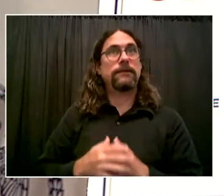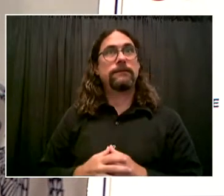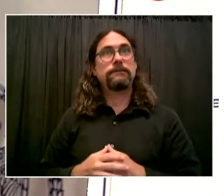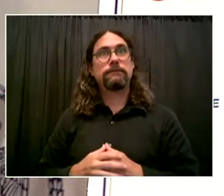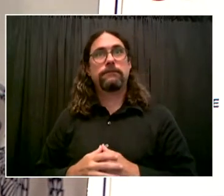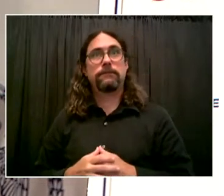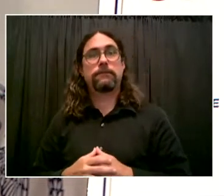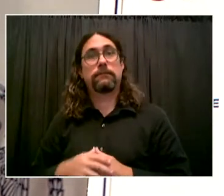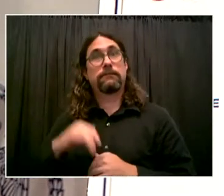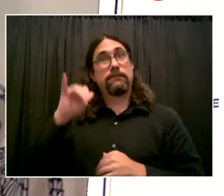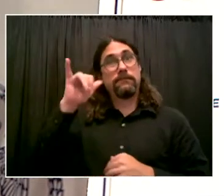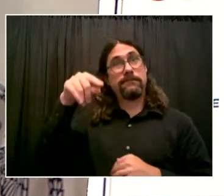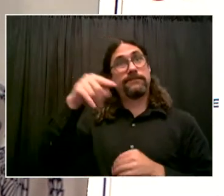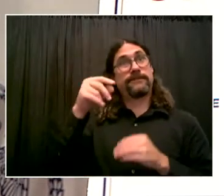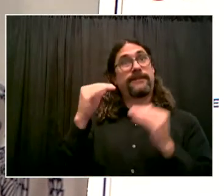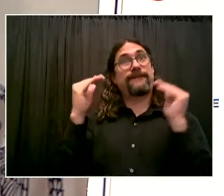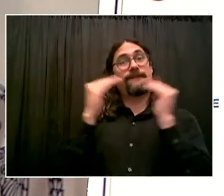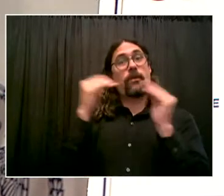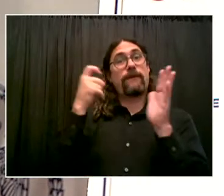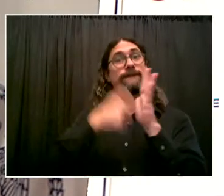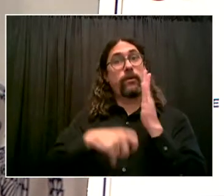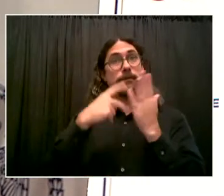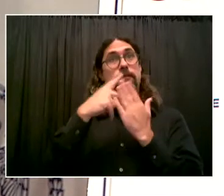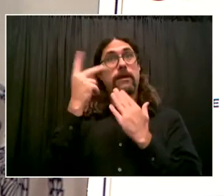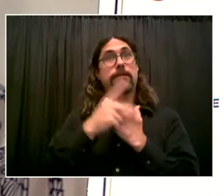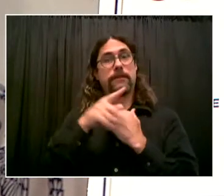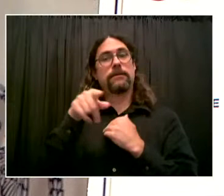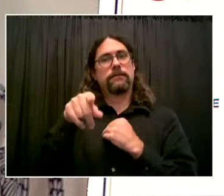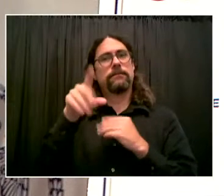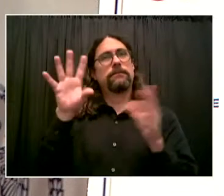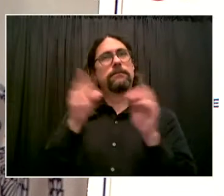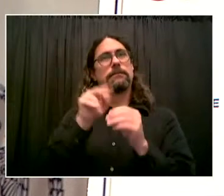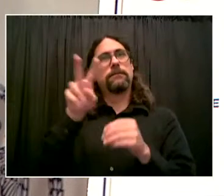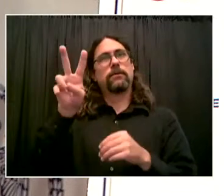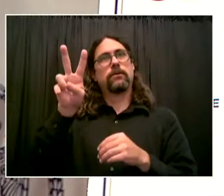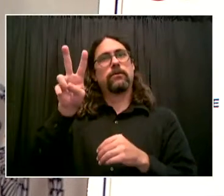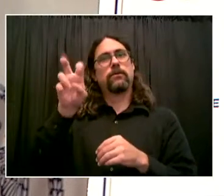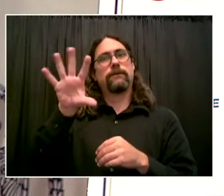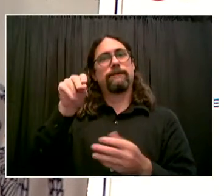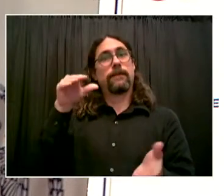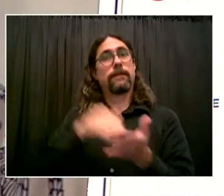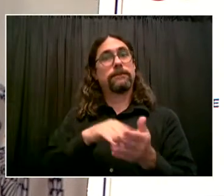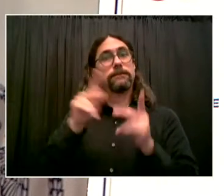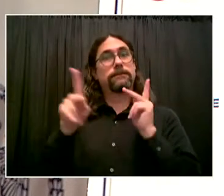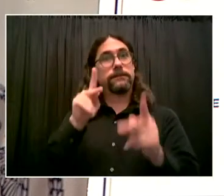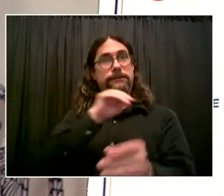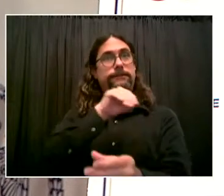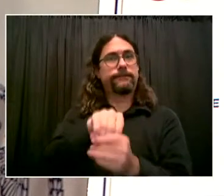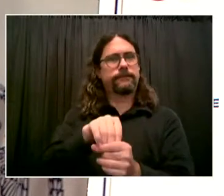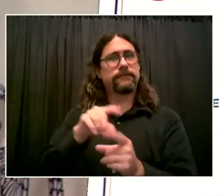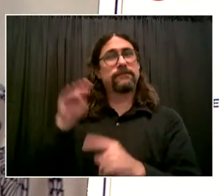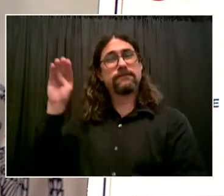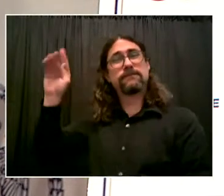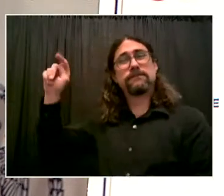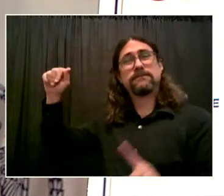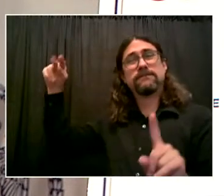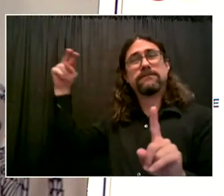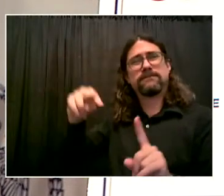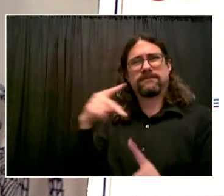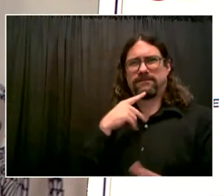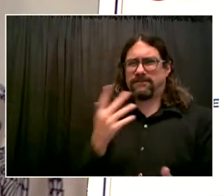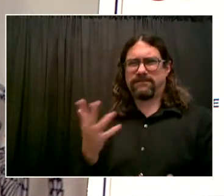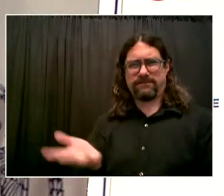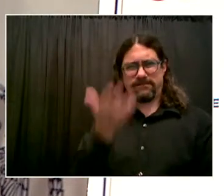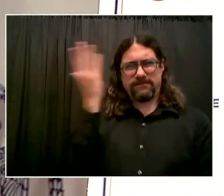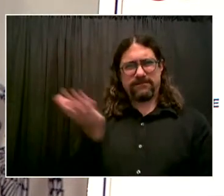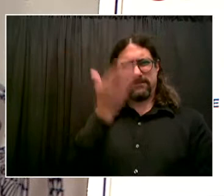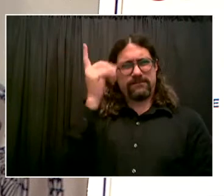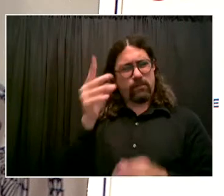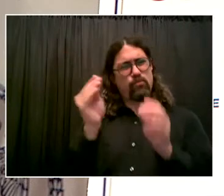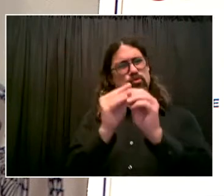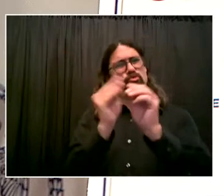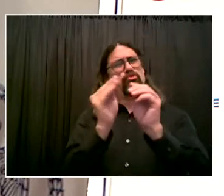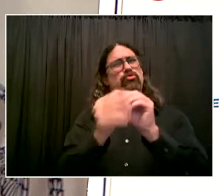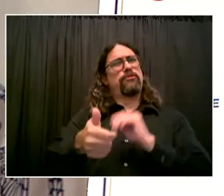QUARTER MILLION